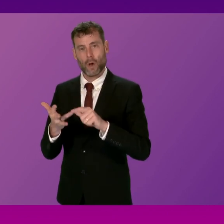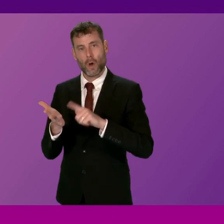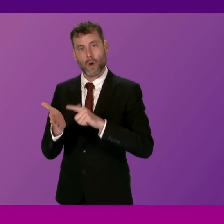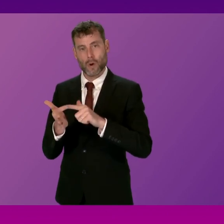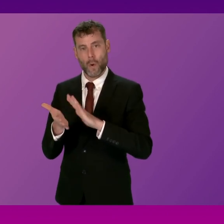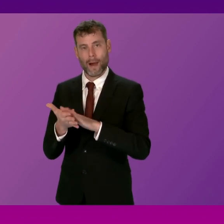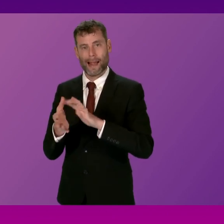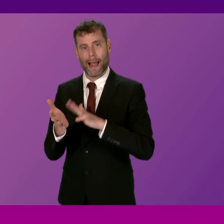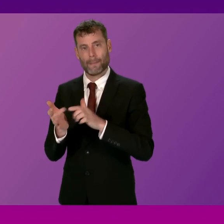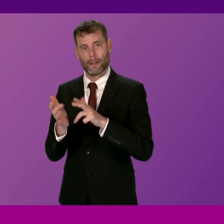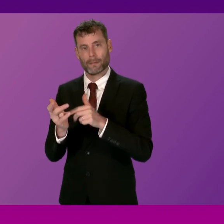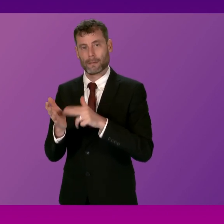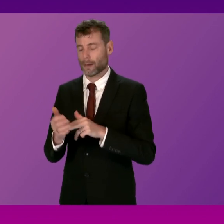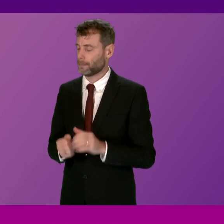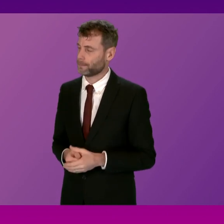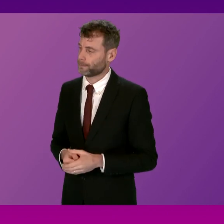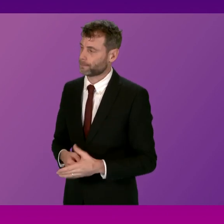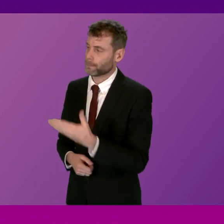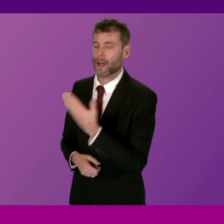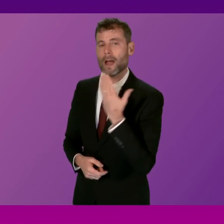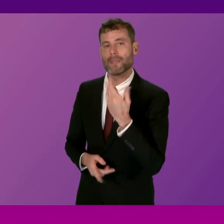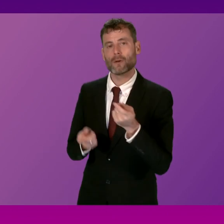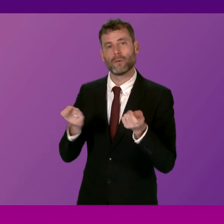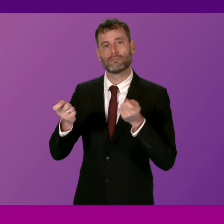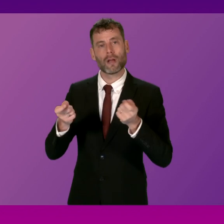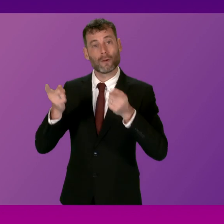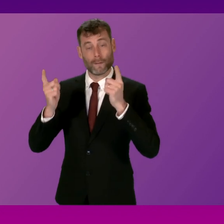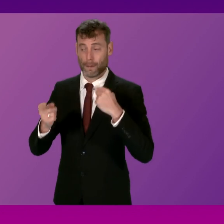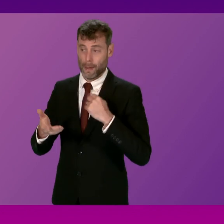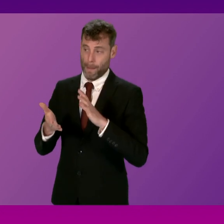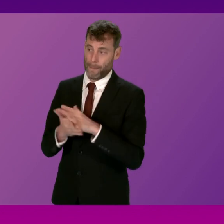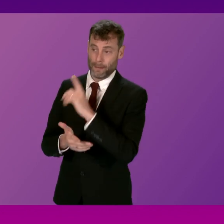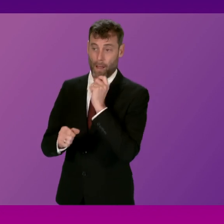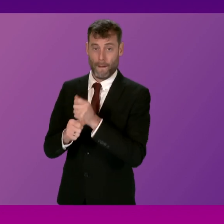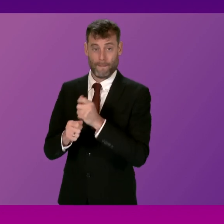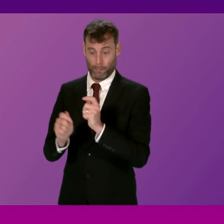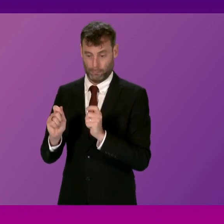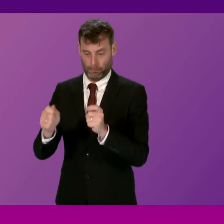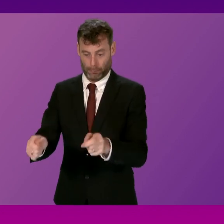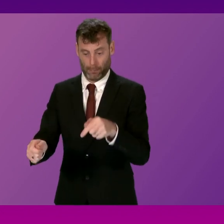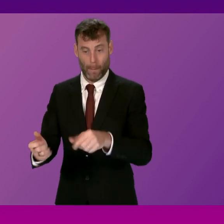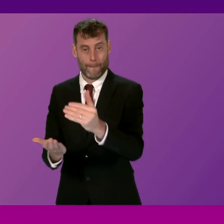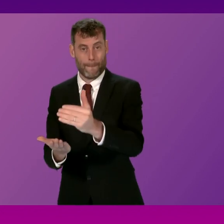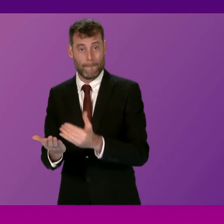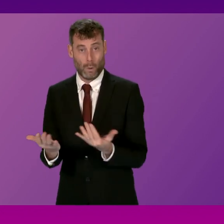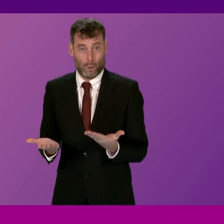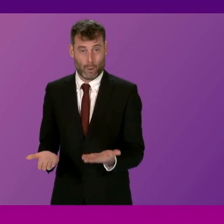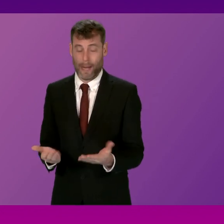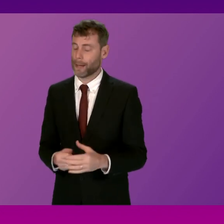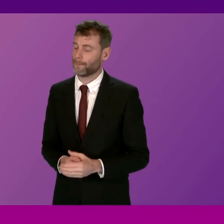is deeply concerned that disabled people’s organisations believe that the gap in political leadership has led to disabled people feeling deprioritised and dehumanised; notes the Scottish Government’s commitment to develop and implement an Immediate Priorities Plan for Disabled People, which was promised in June 2023; believes that the repeated delays in addressing the disproportionate impact of the COVID-19 pandemic and cost of living crisis have hampered the ability of disabled people to recover from the effects that they have suffered; notes that the Scottish Government has failed to implement the recommendations of the Independent Review of Adult Social Care in Scotland in full, and urges the Scottish Government to